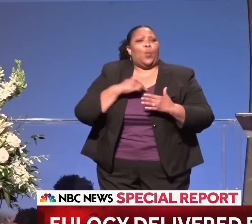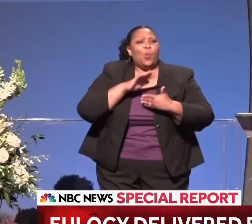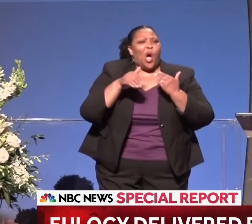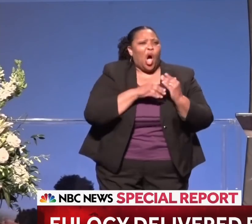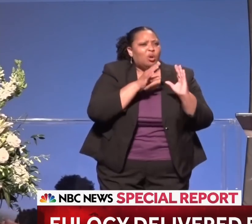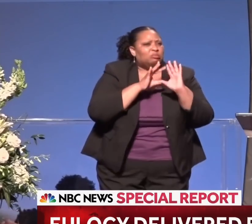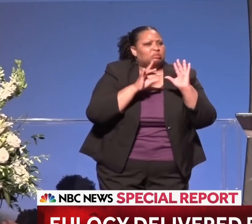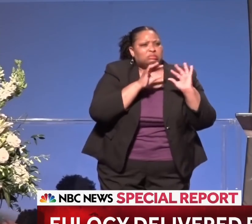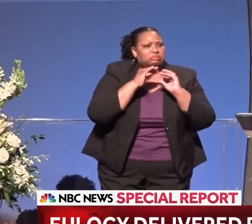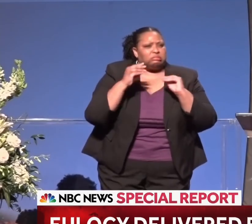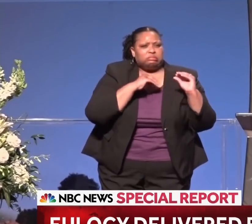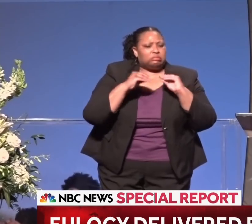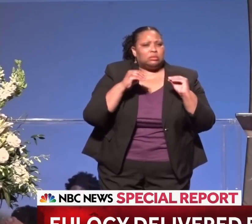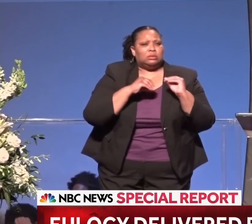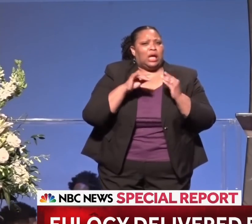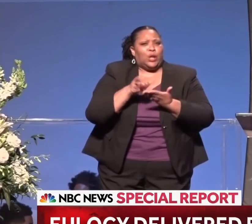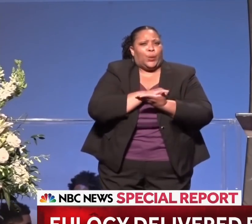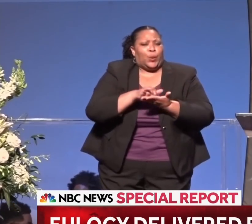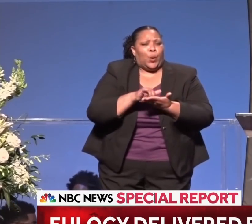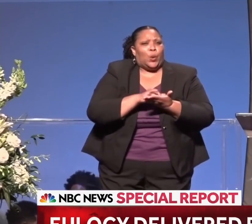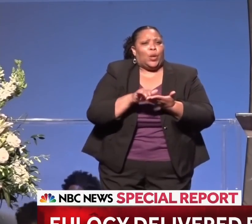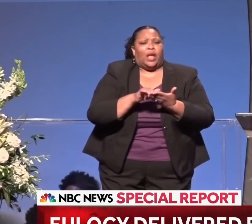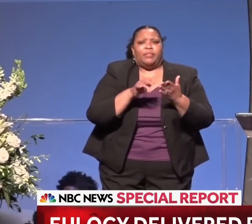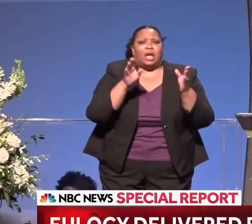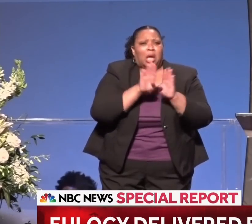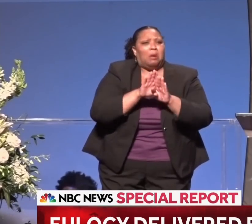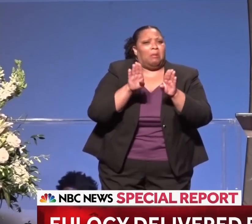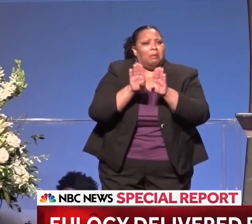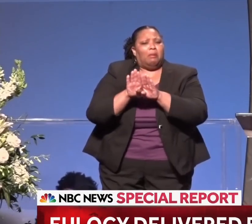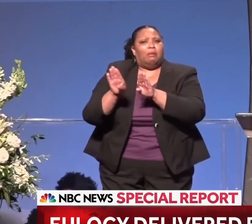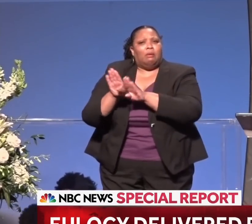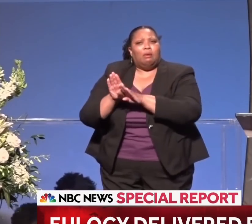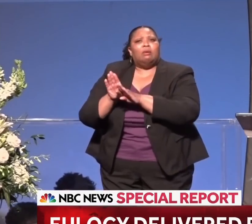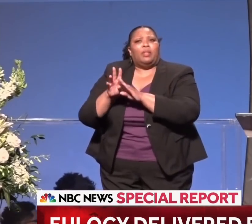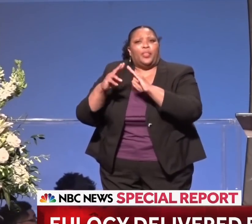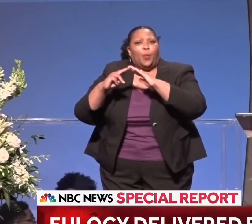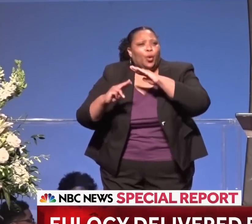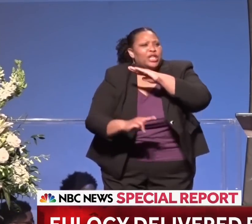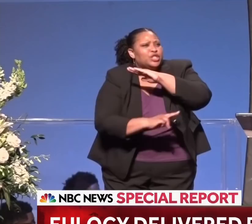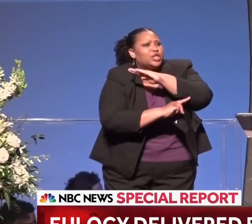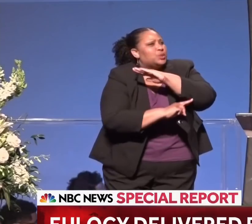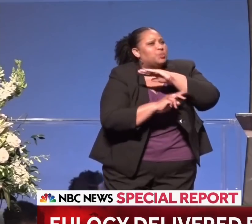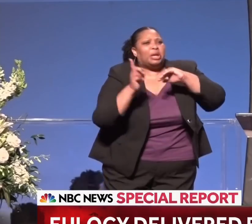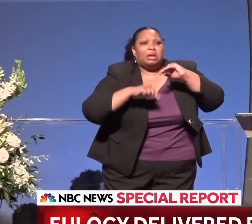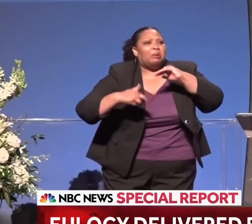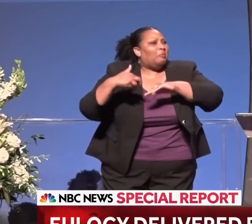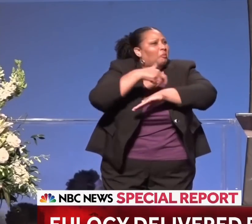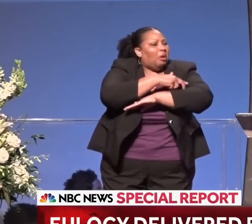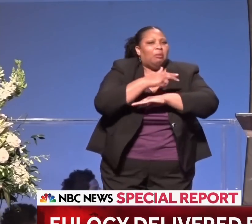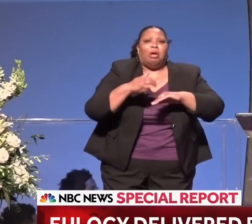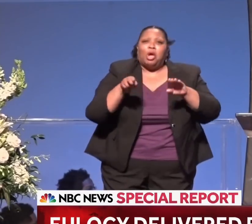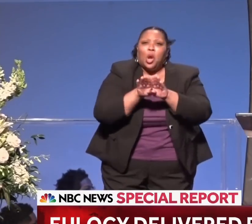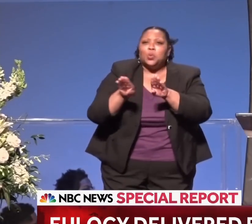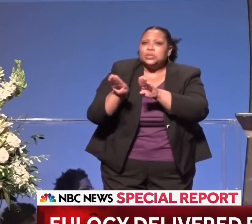9/11 HAPPENED, CONGRESSMAN GREEN AND WE WERE ALL FLUSTERED IN NEW YORK.